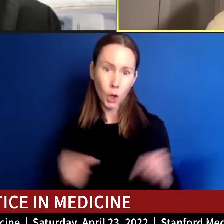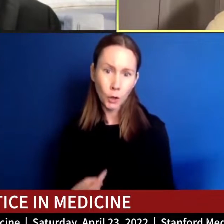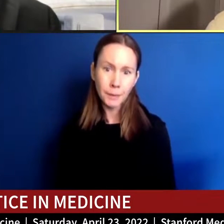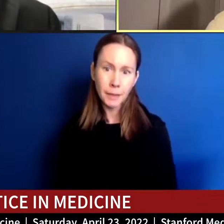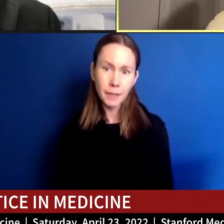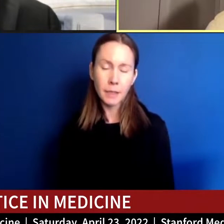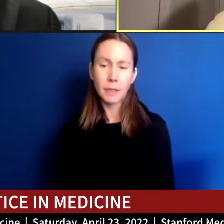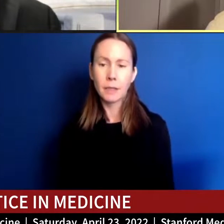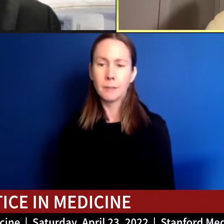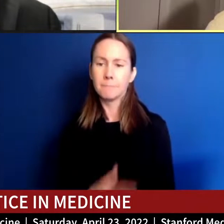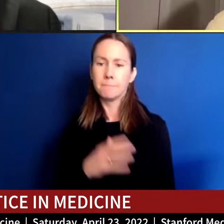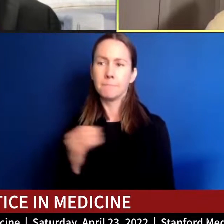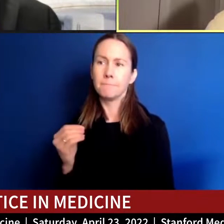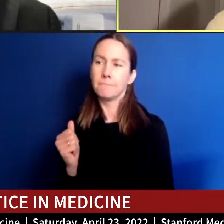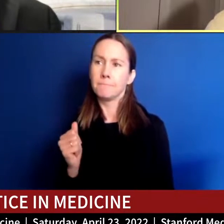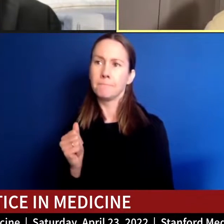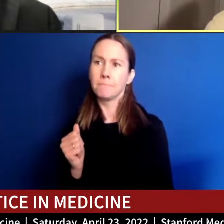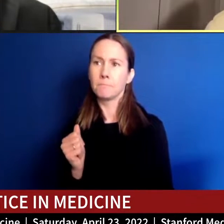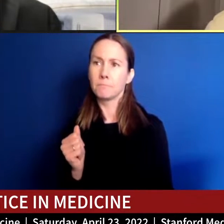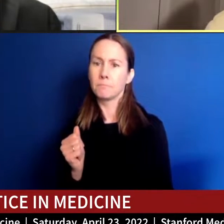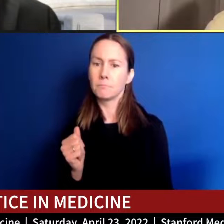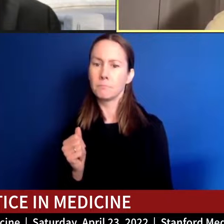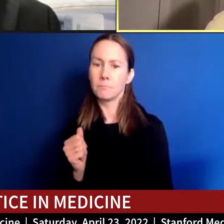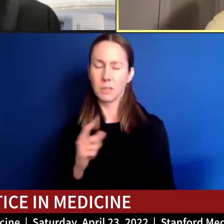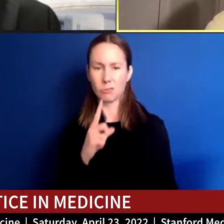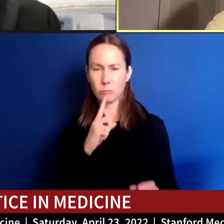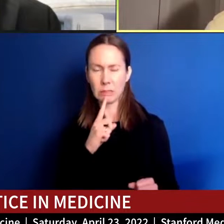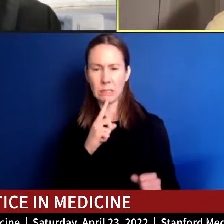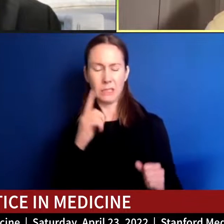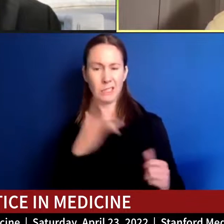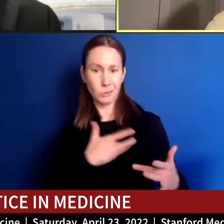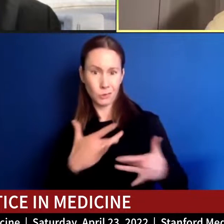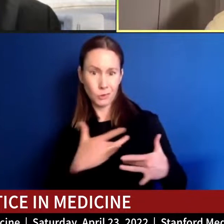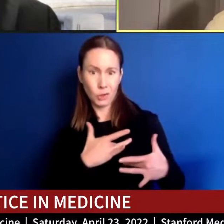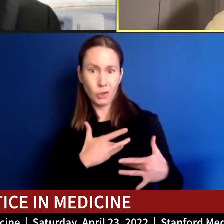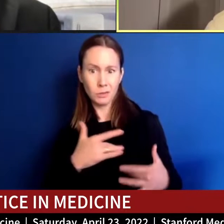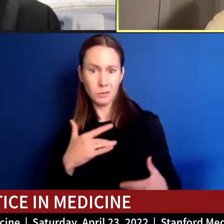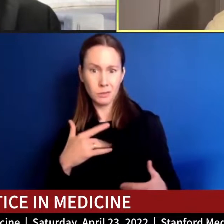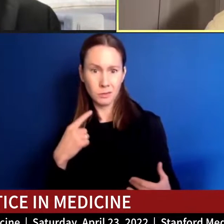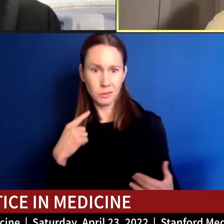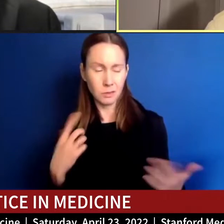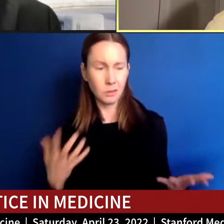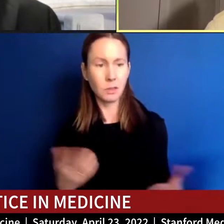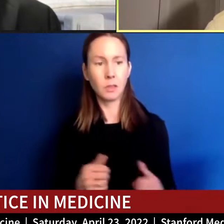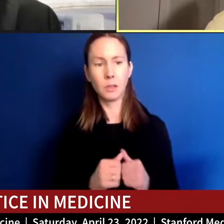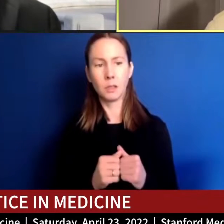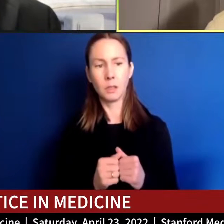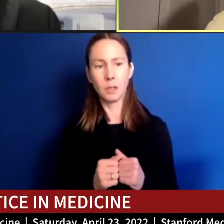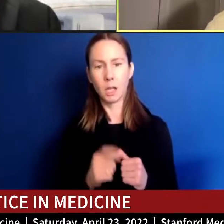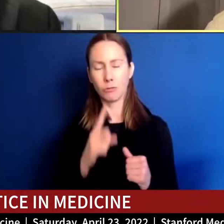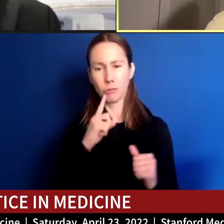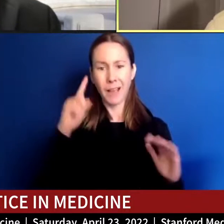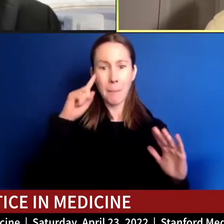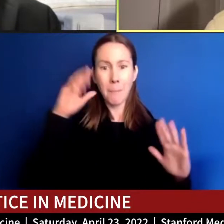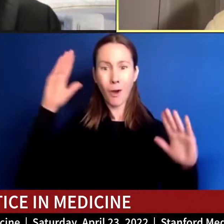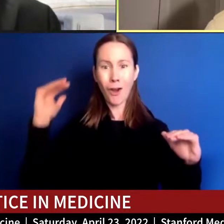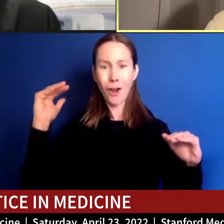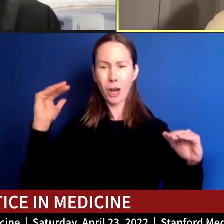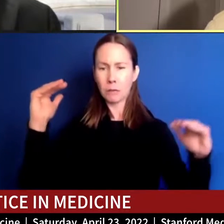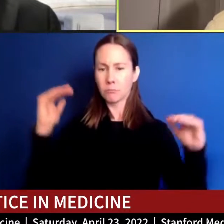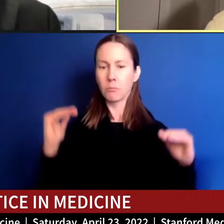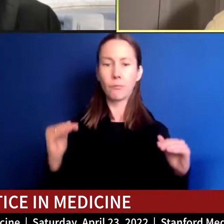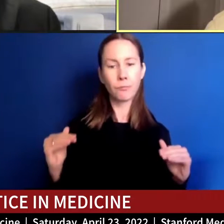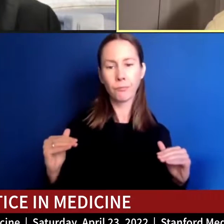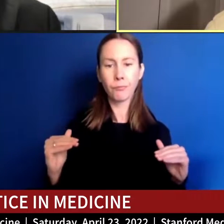really troubles me, is the fact that the bar is so low and in many situations,